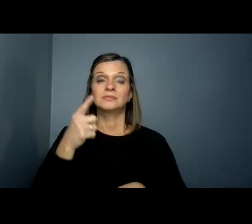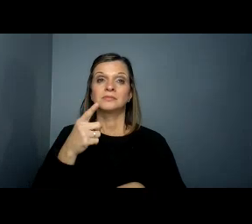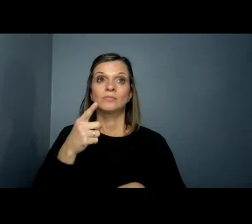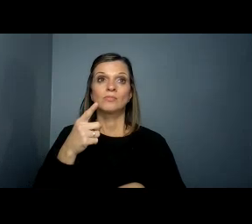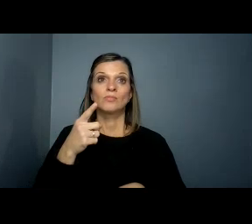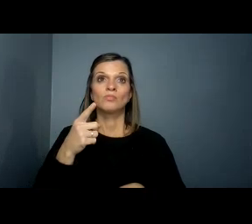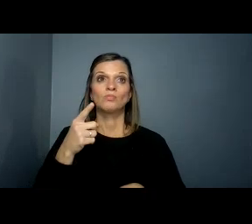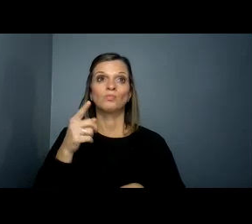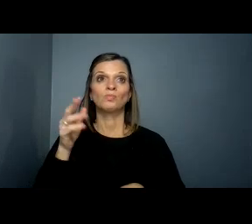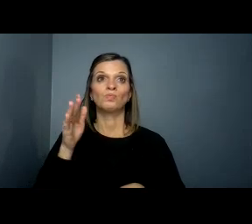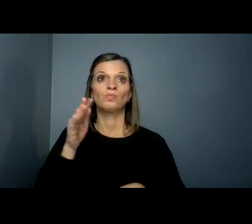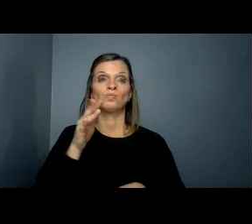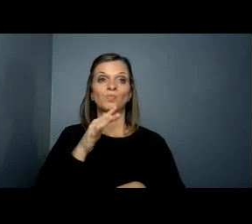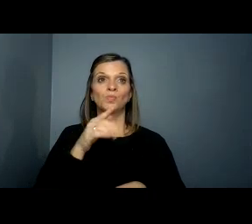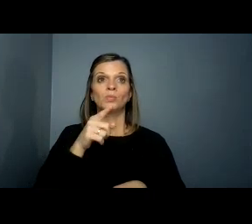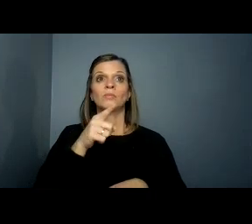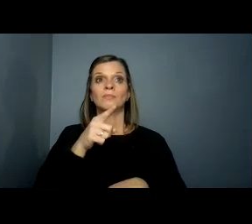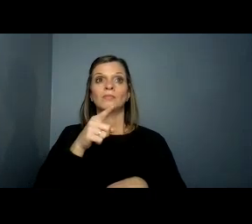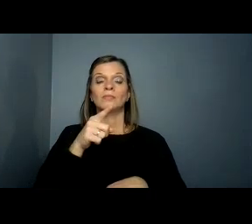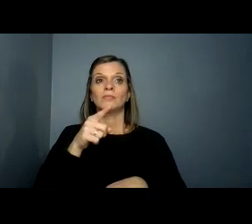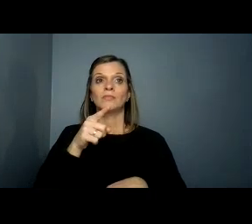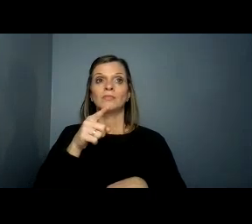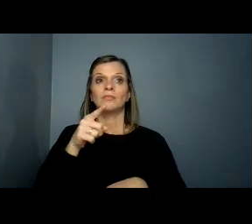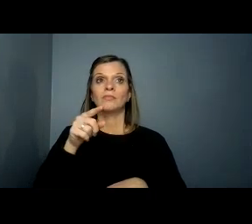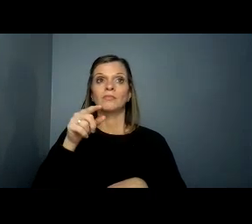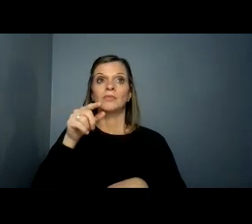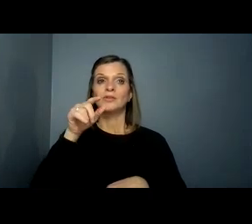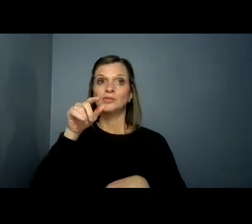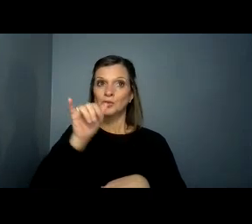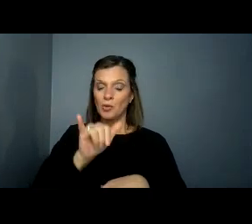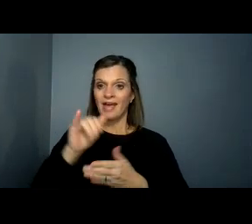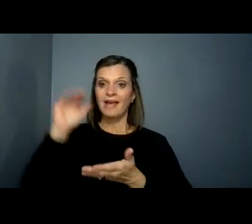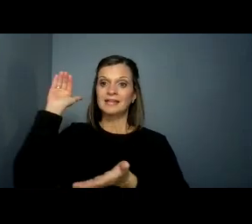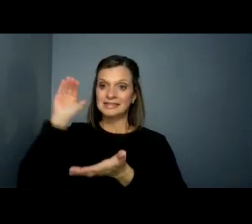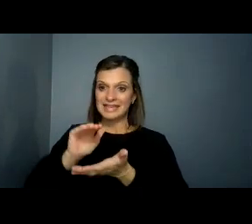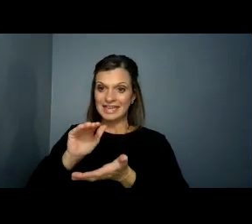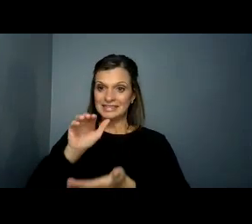So that dampened the air conduction thresholds. The sounds had to be louder to get through